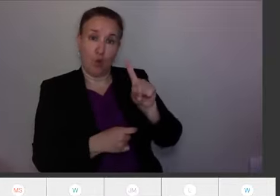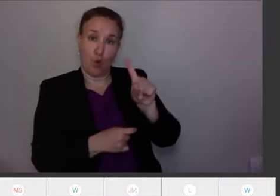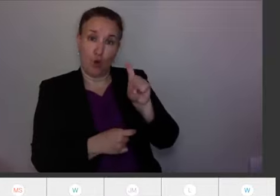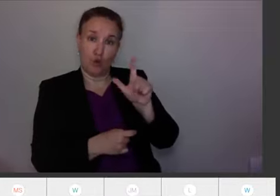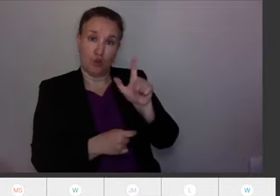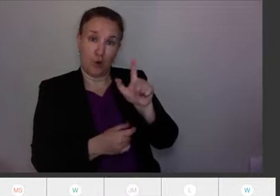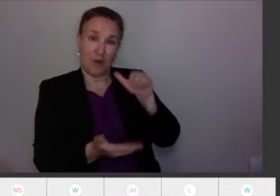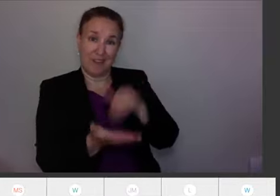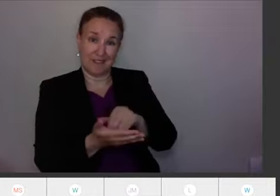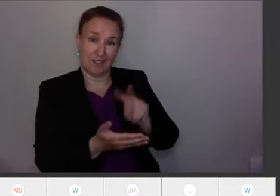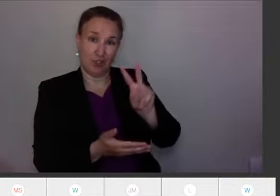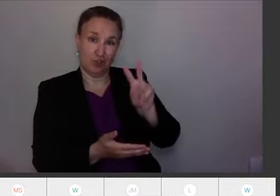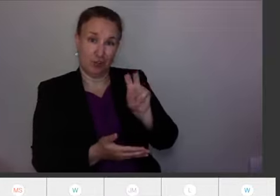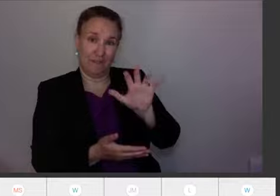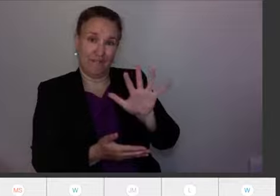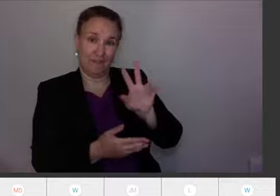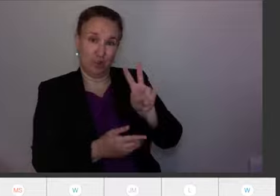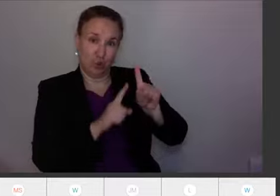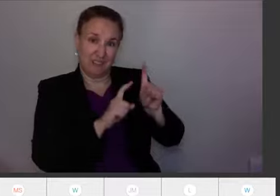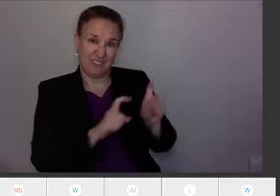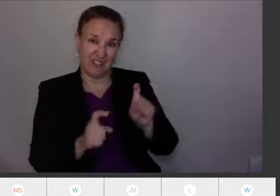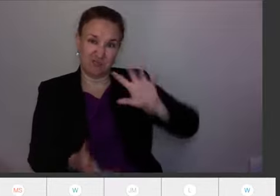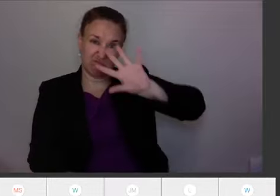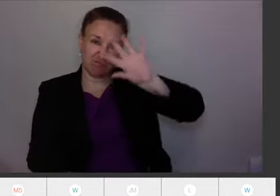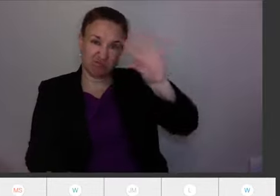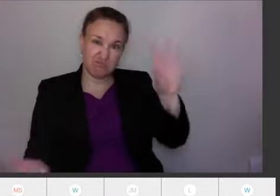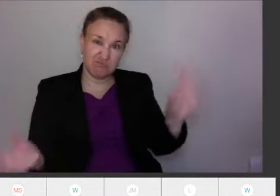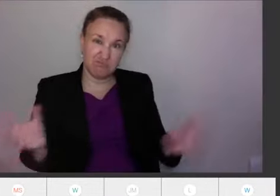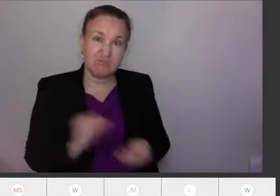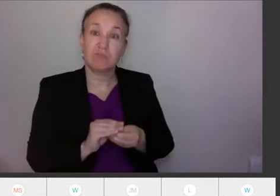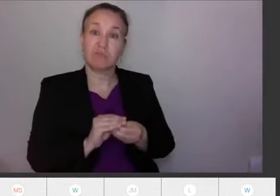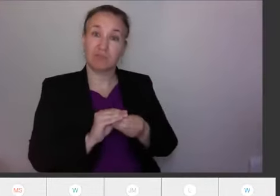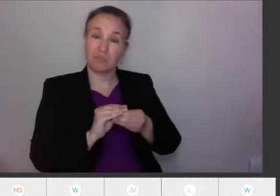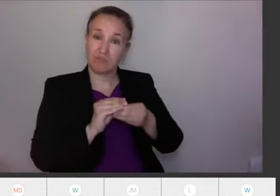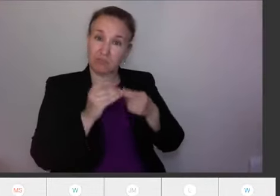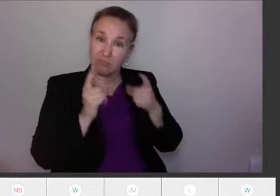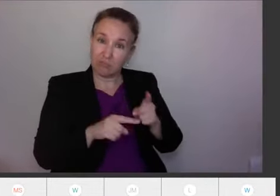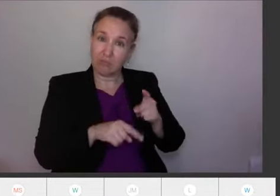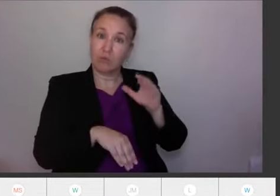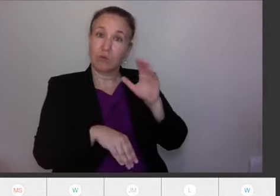two fifty-two tests total tests conducted on montgomery county residents